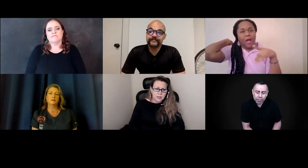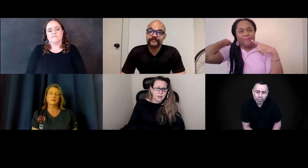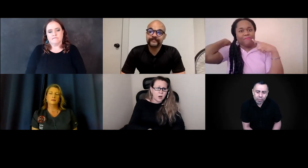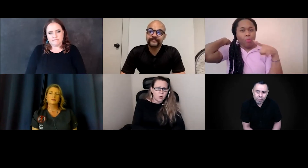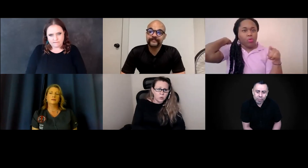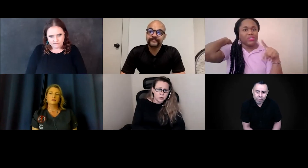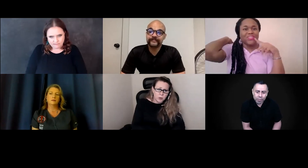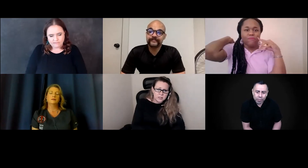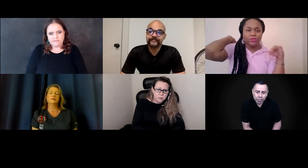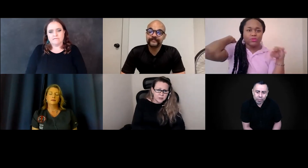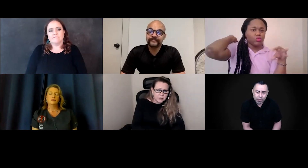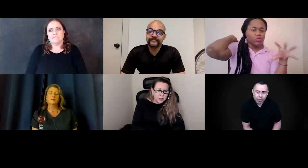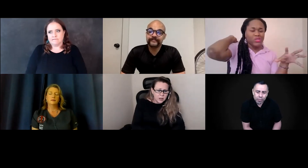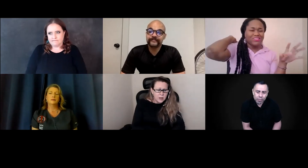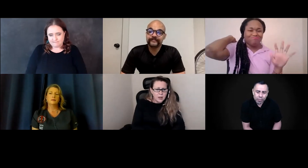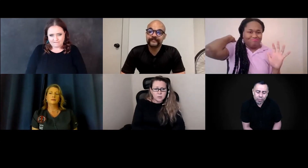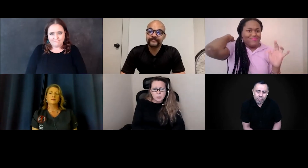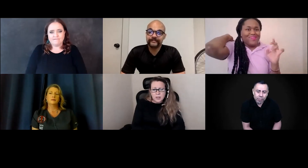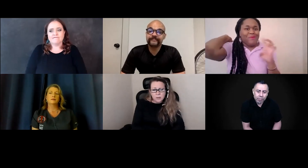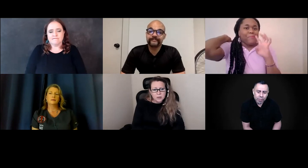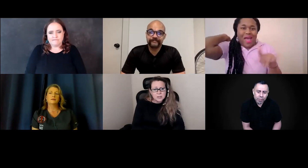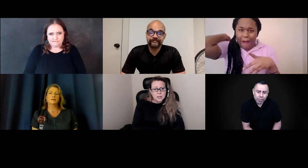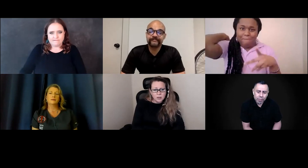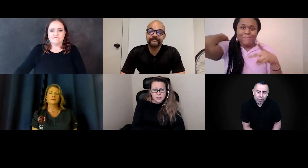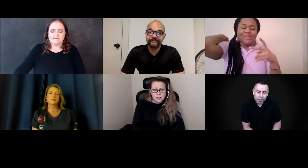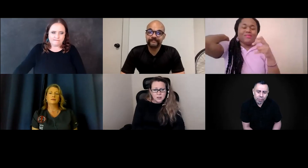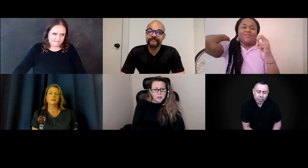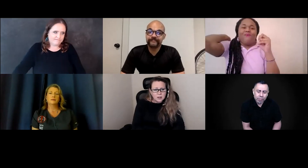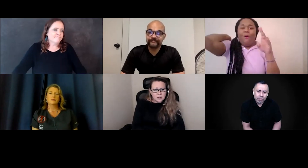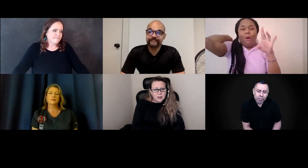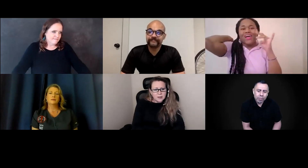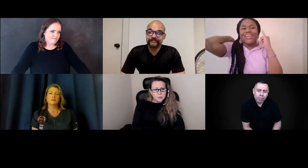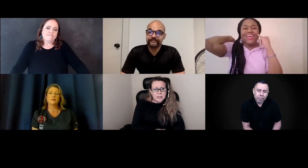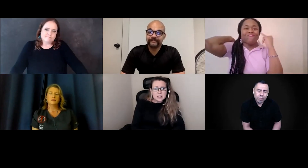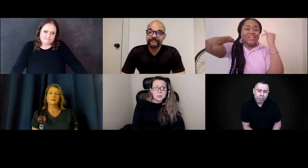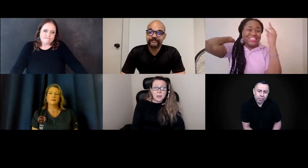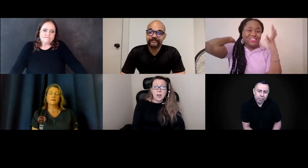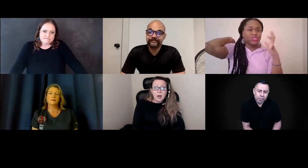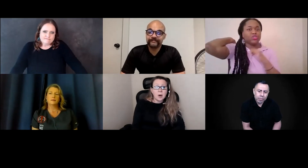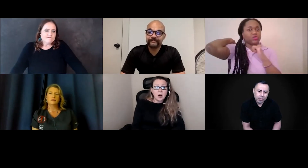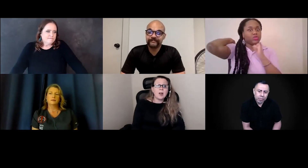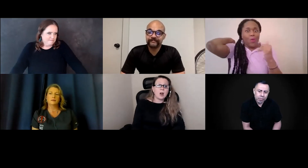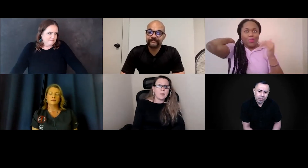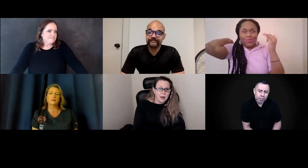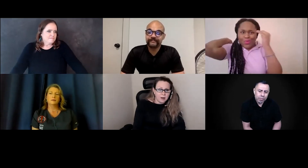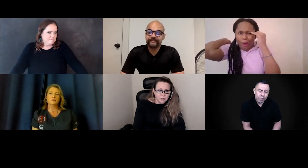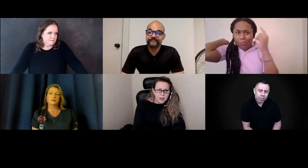that whole responsibility and speaking up for themselves, please, speak up on our behalf